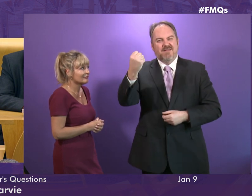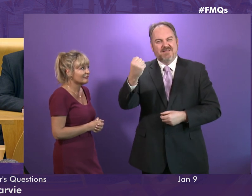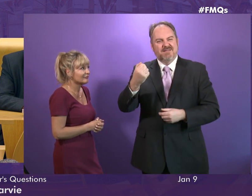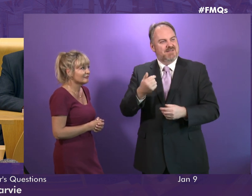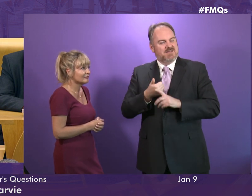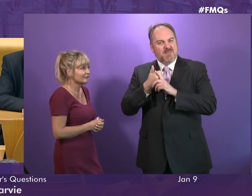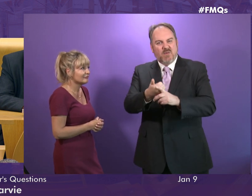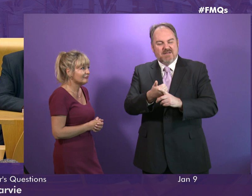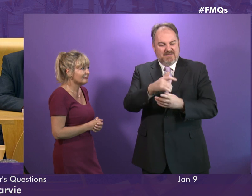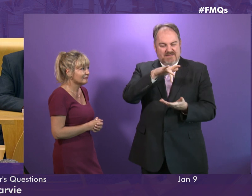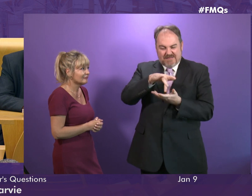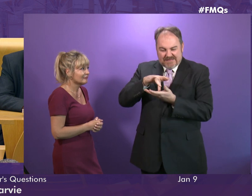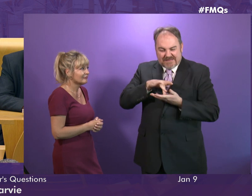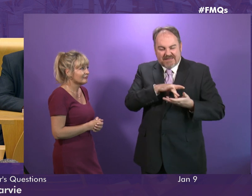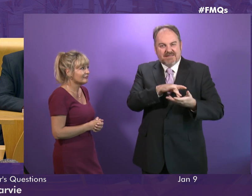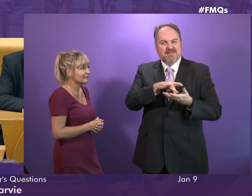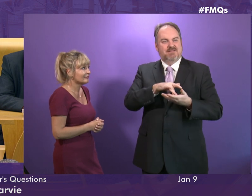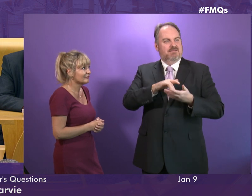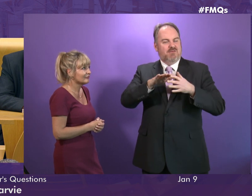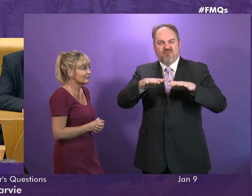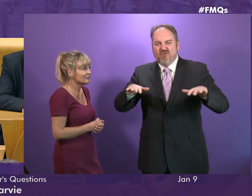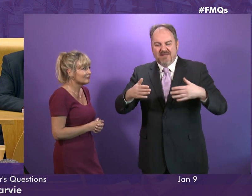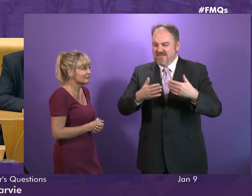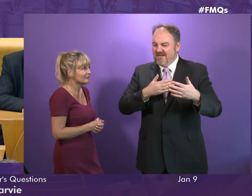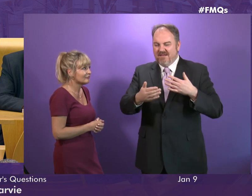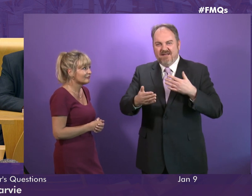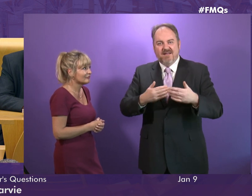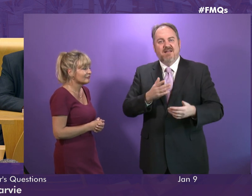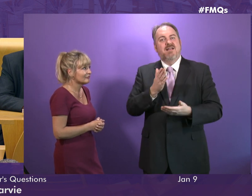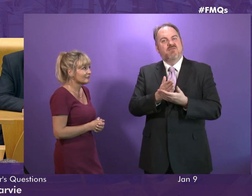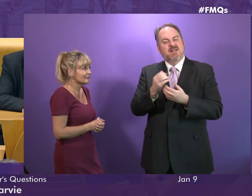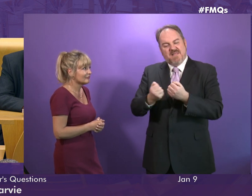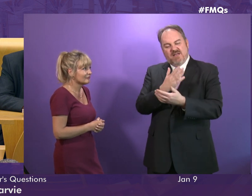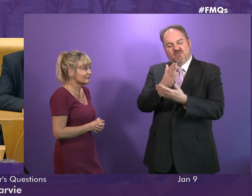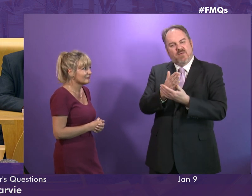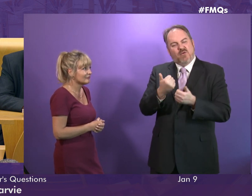and rural areas alike, so that all communities can be served by a quality integrated transport